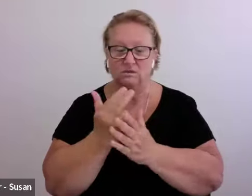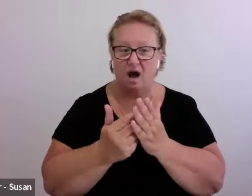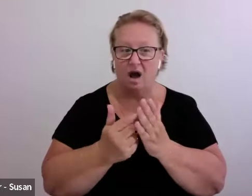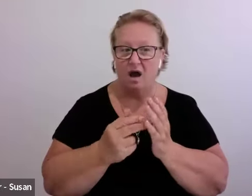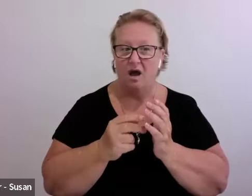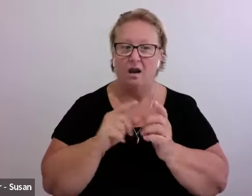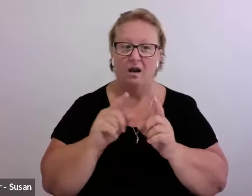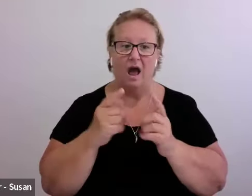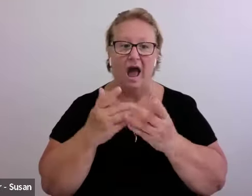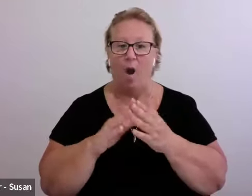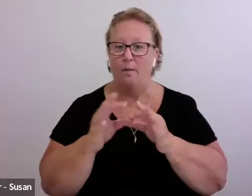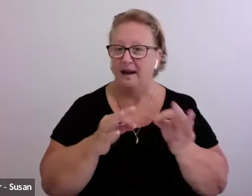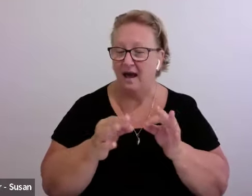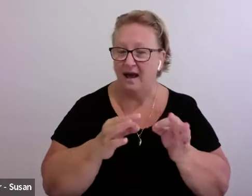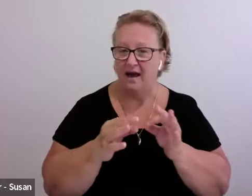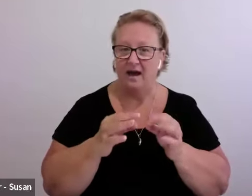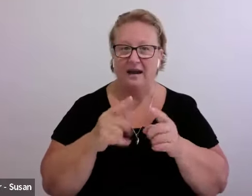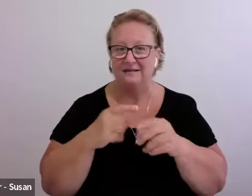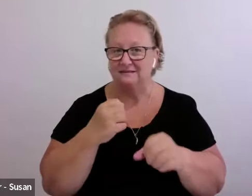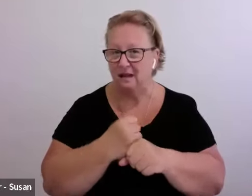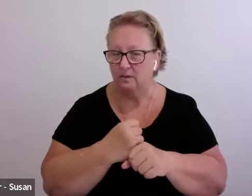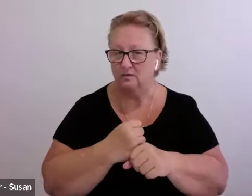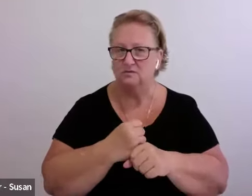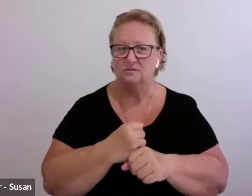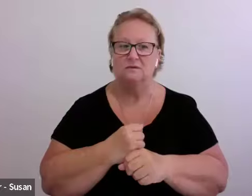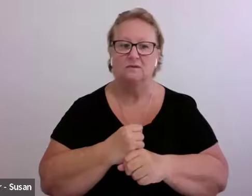the practical side of co- design starting with what co-